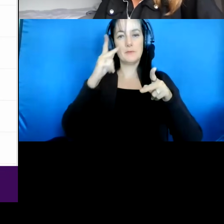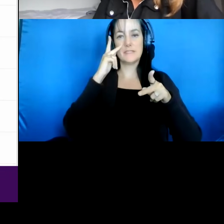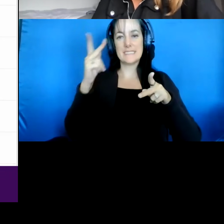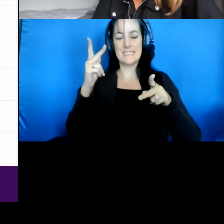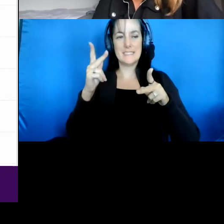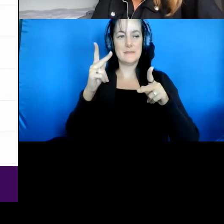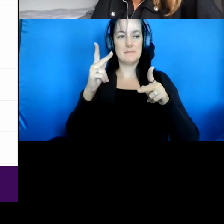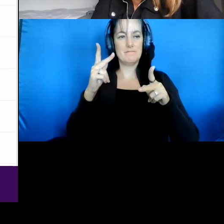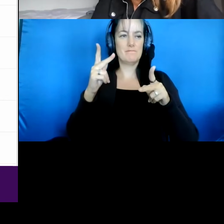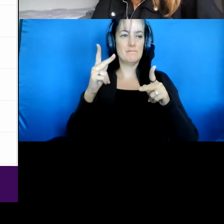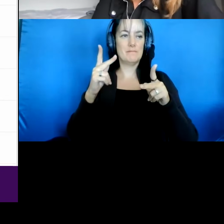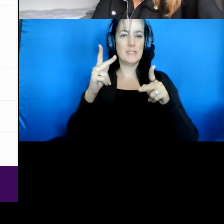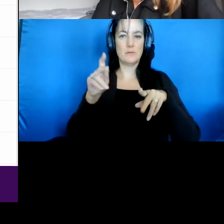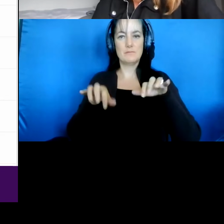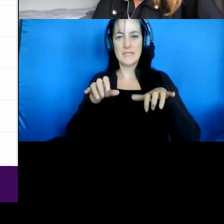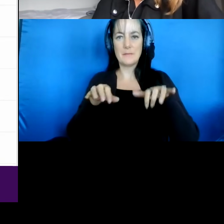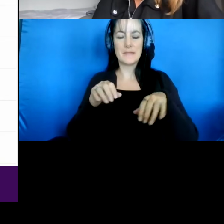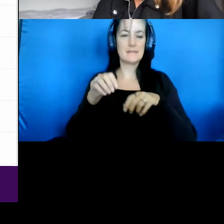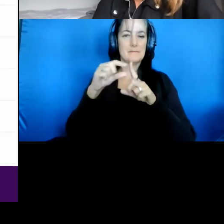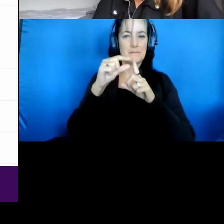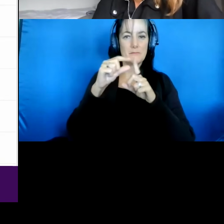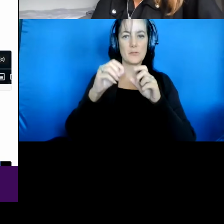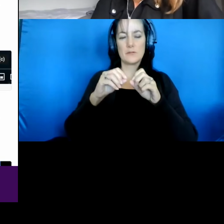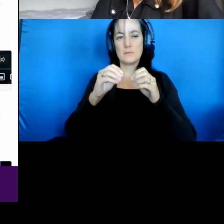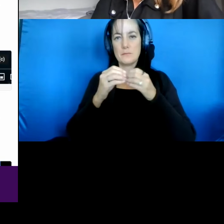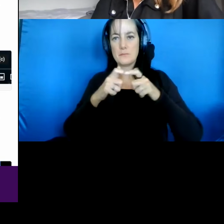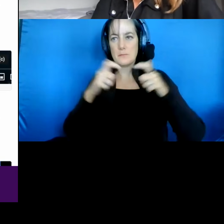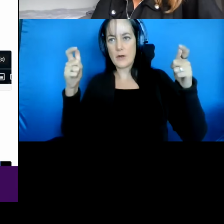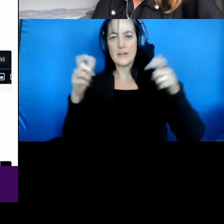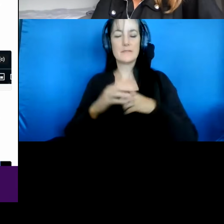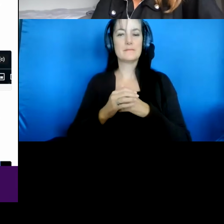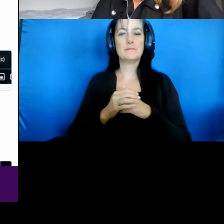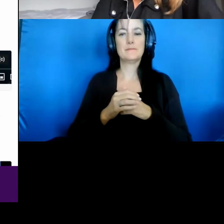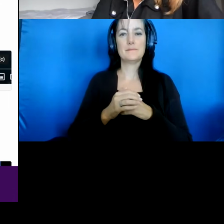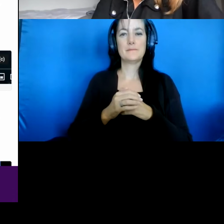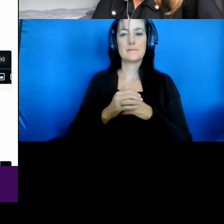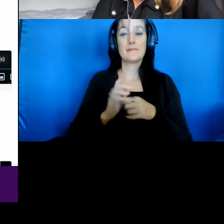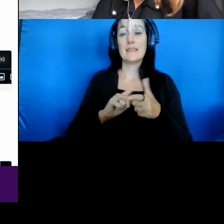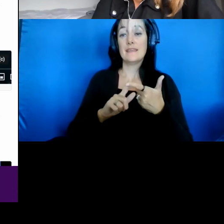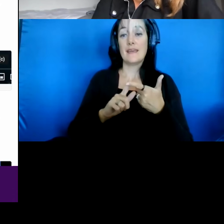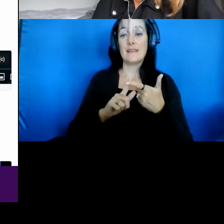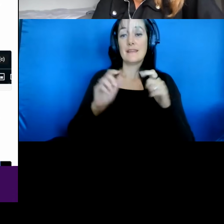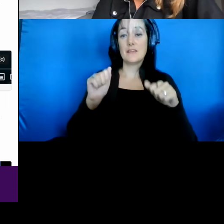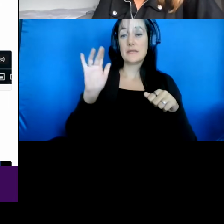perhaps with shaky hands or tremors. You can then choose to have a grid option, which